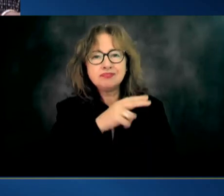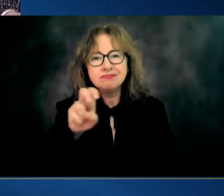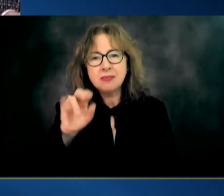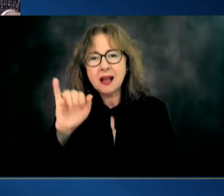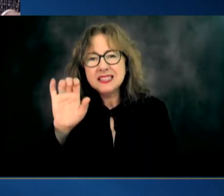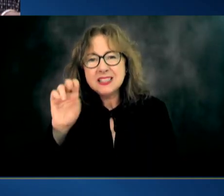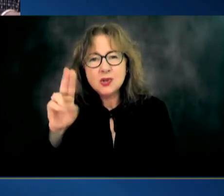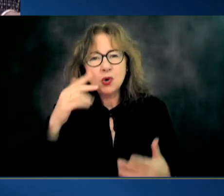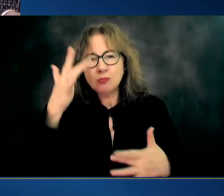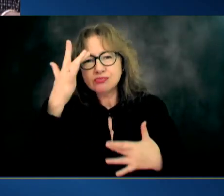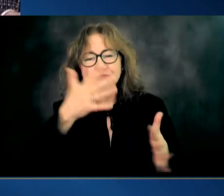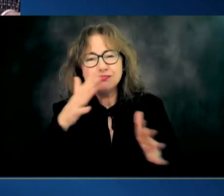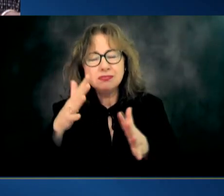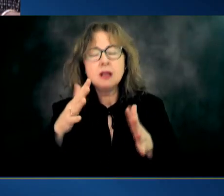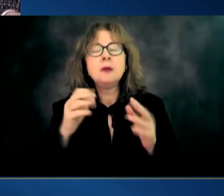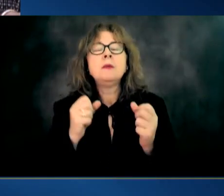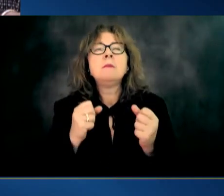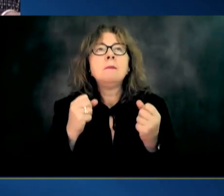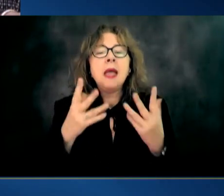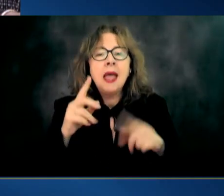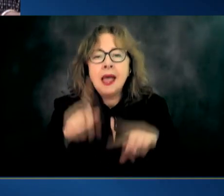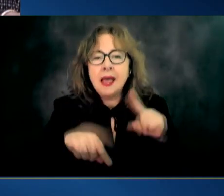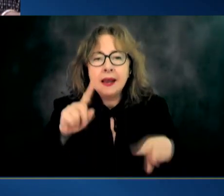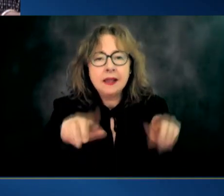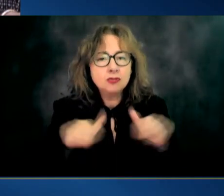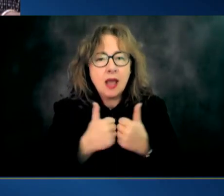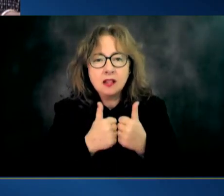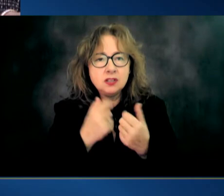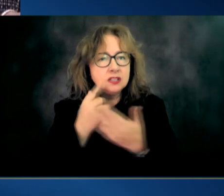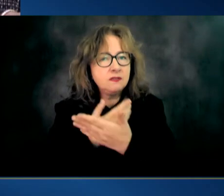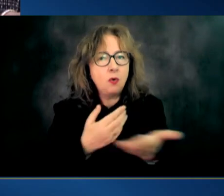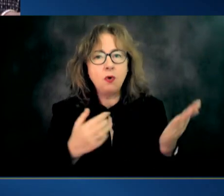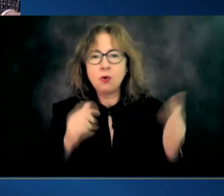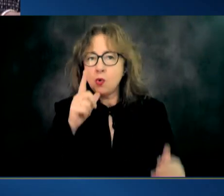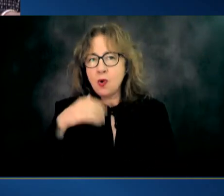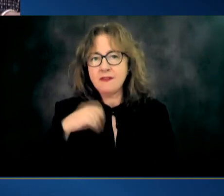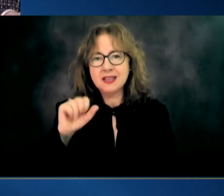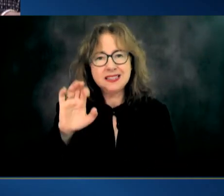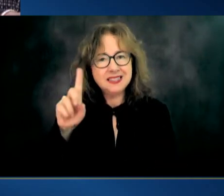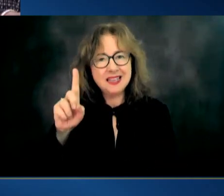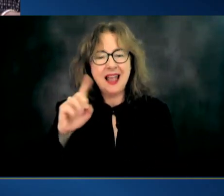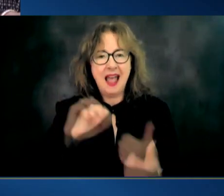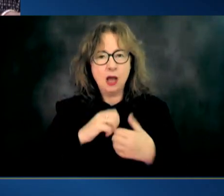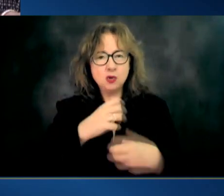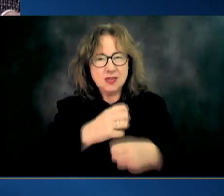sickle cell disease unfortunately still face in accessing care. Last September,